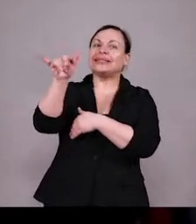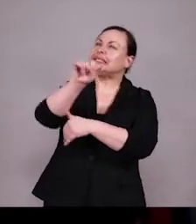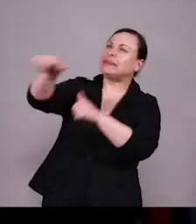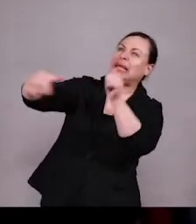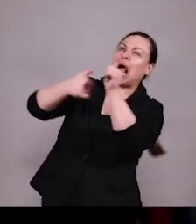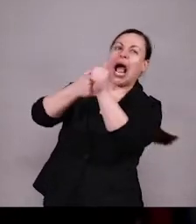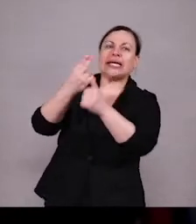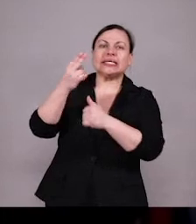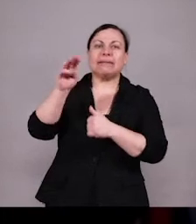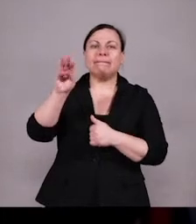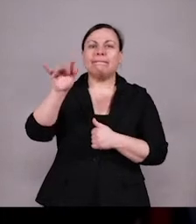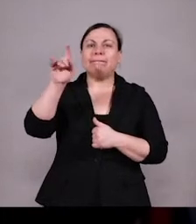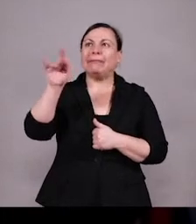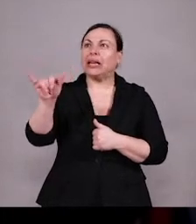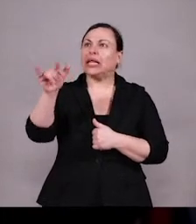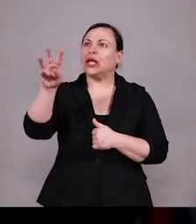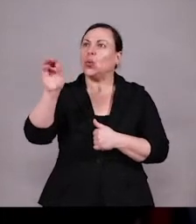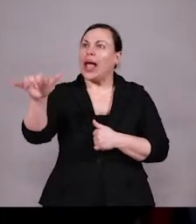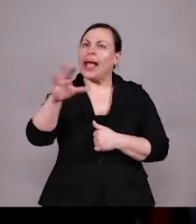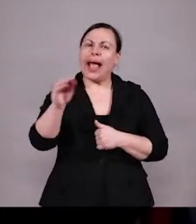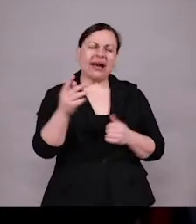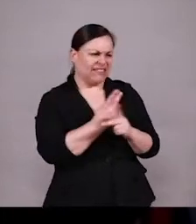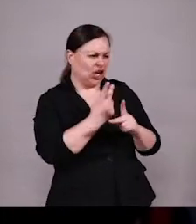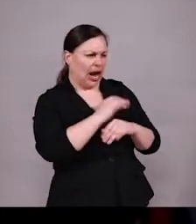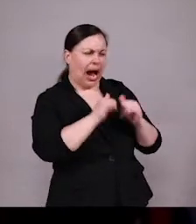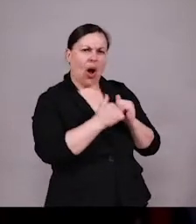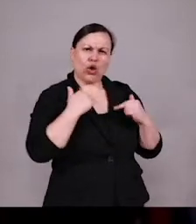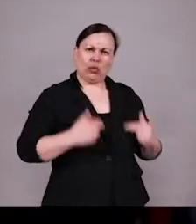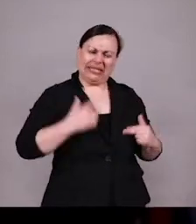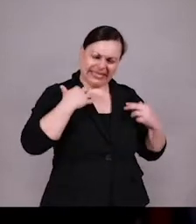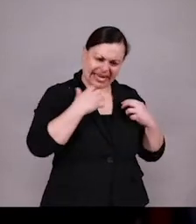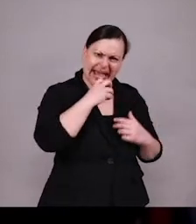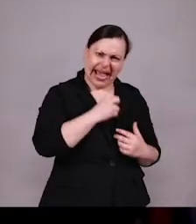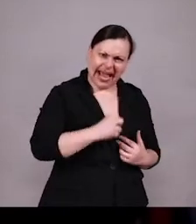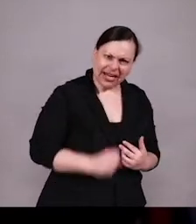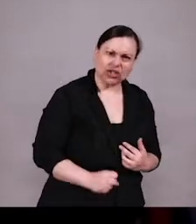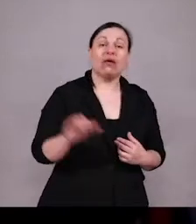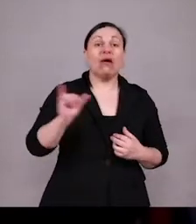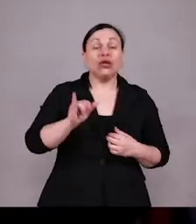and shed new light on human aging. They’ve learned how stress affects the size of